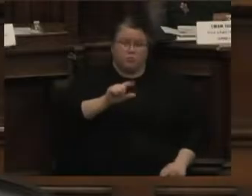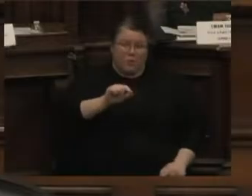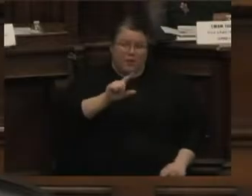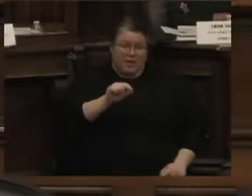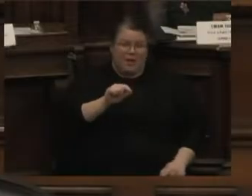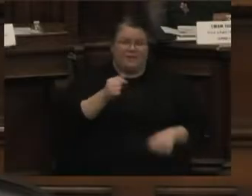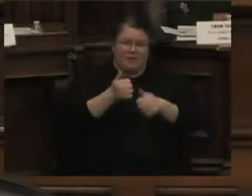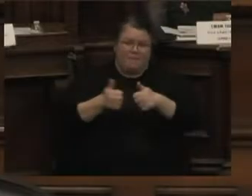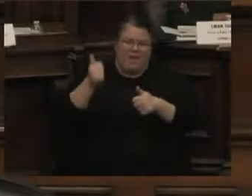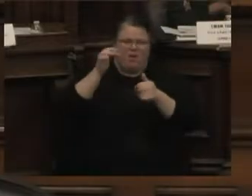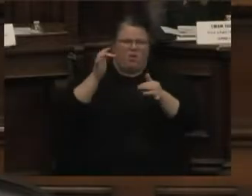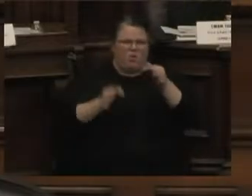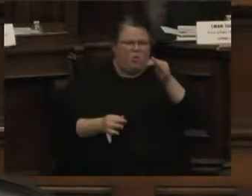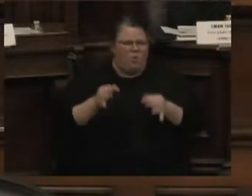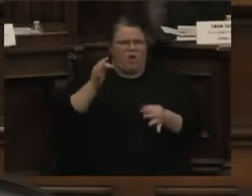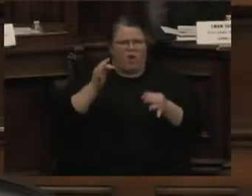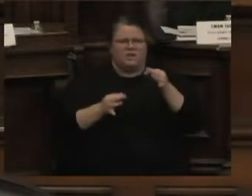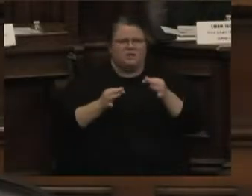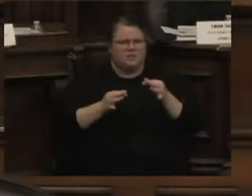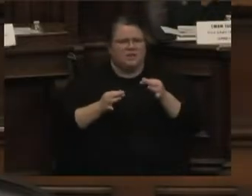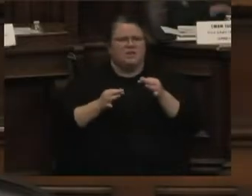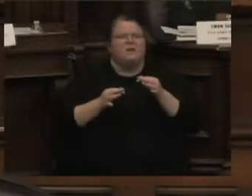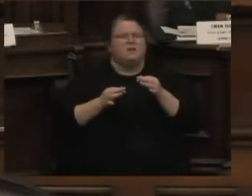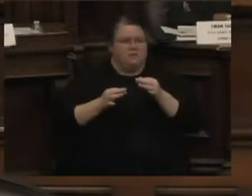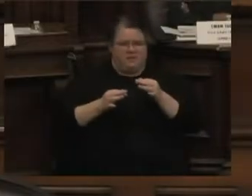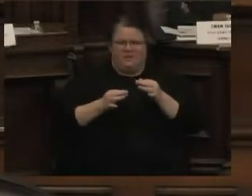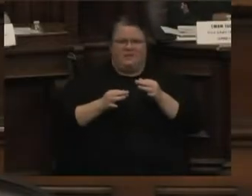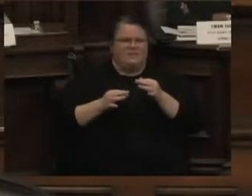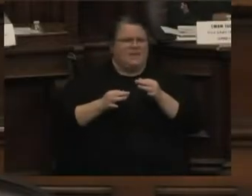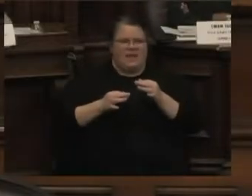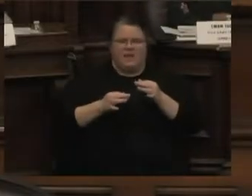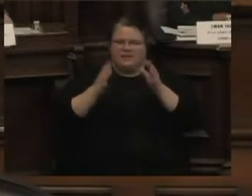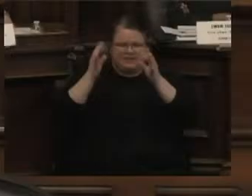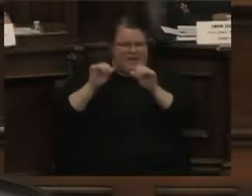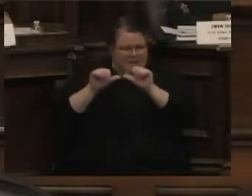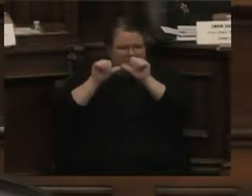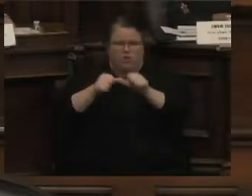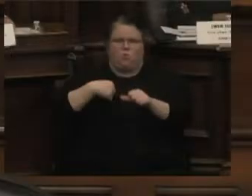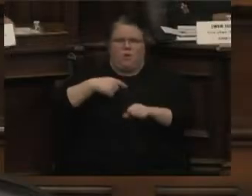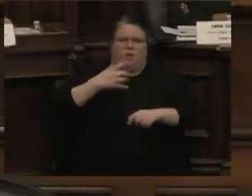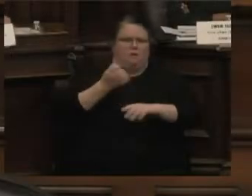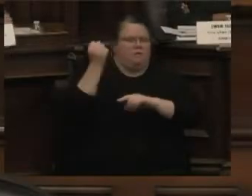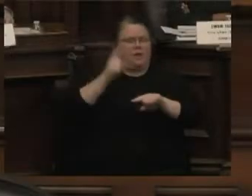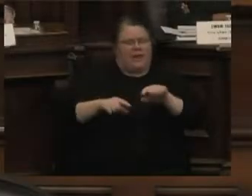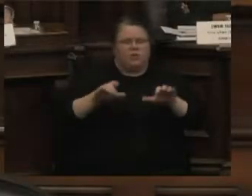appeal that process, then again, on March 20th, the appellate